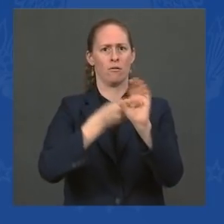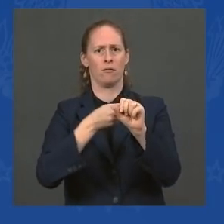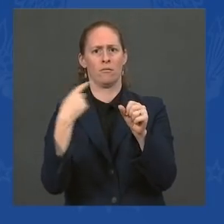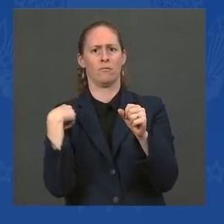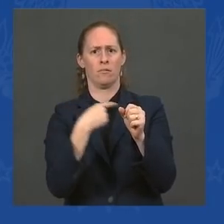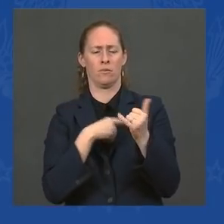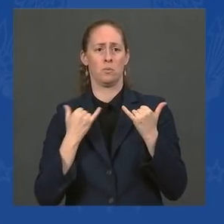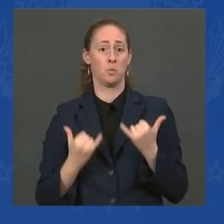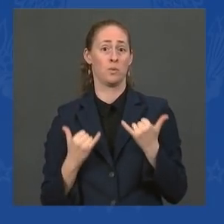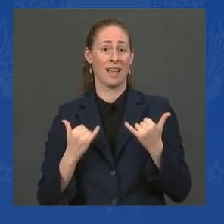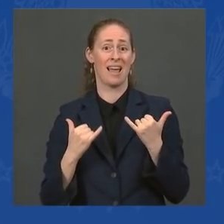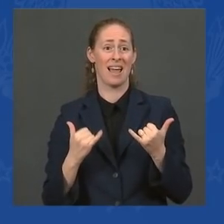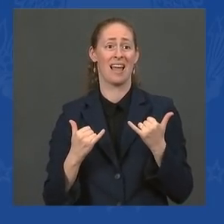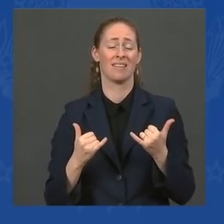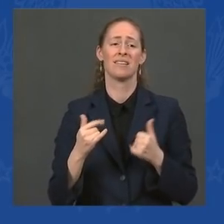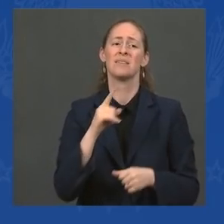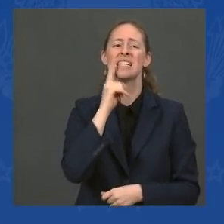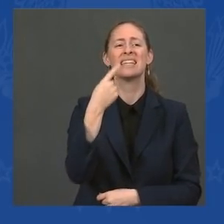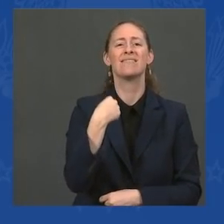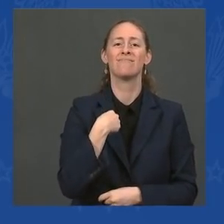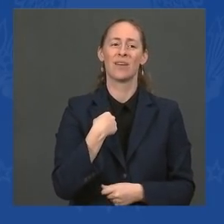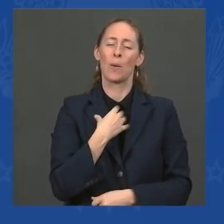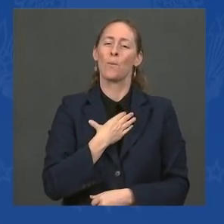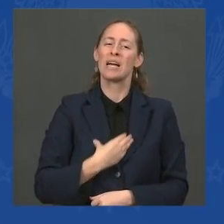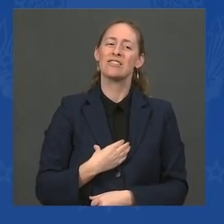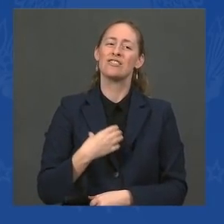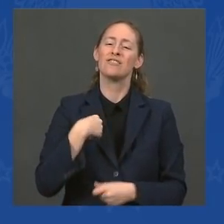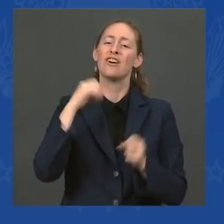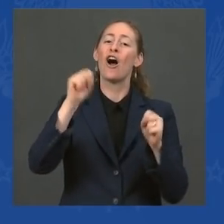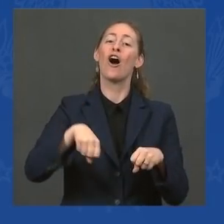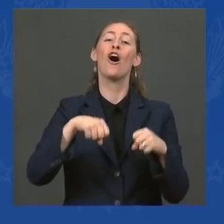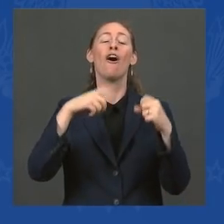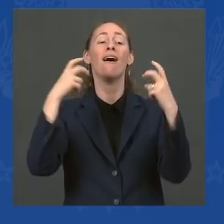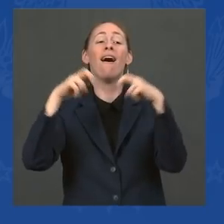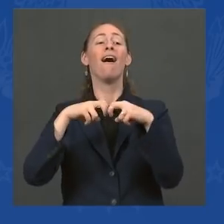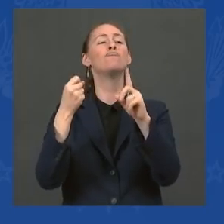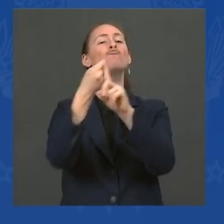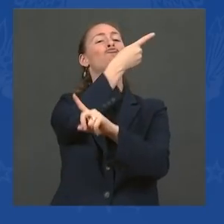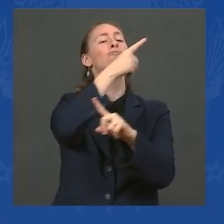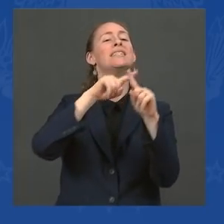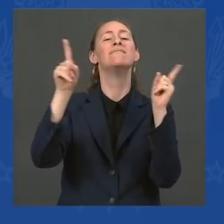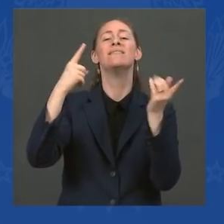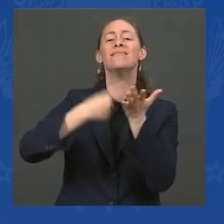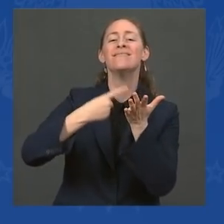I wish we could be meeting to discuss another topic: finding solutions to climate change